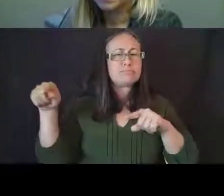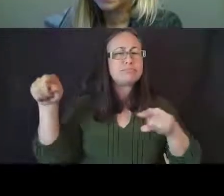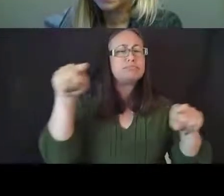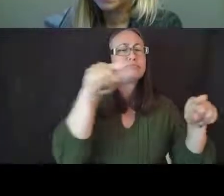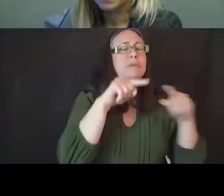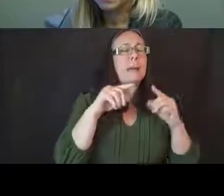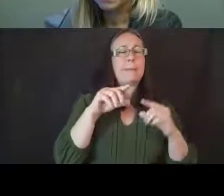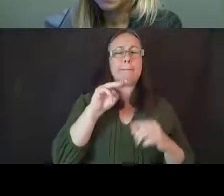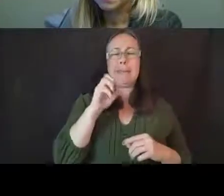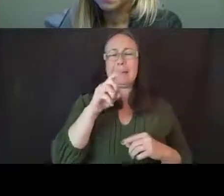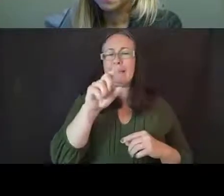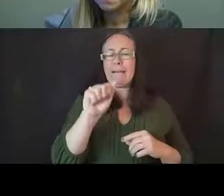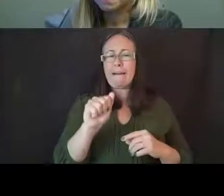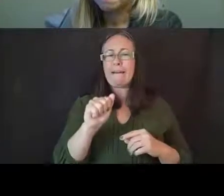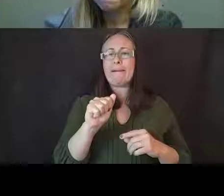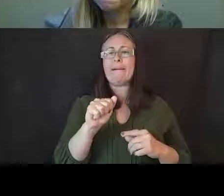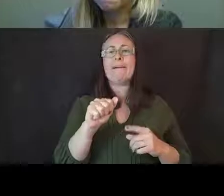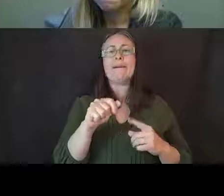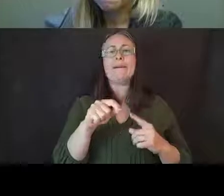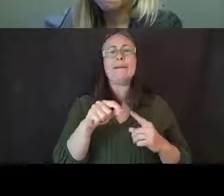as well as by … amongst our researchers.